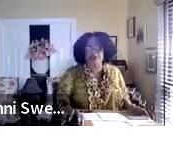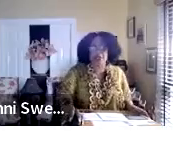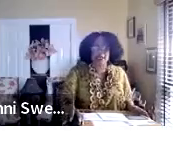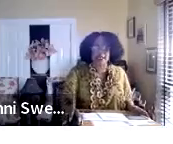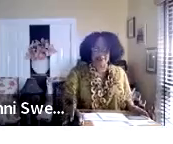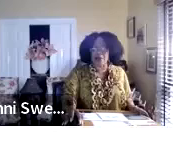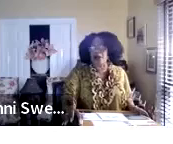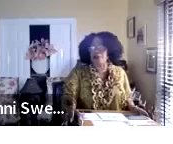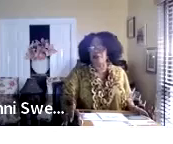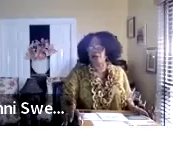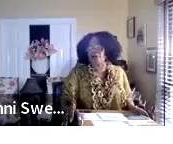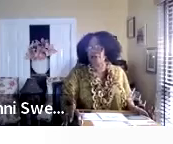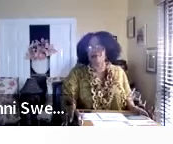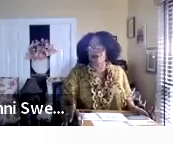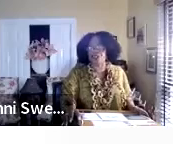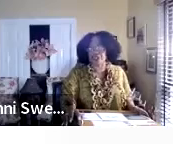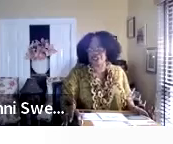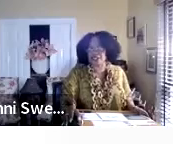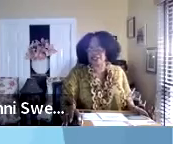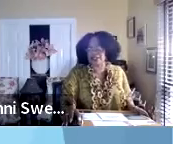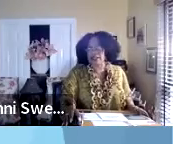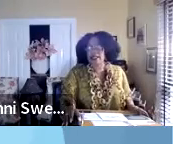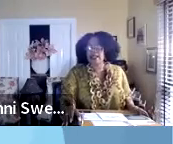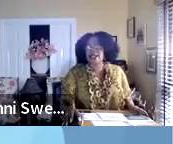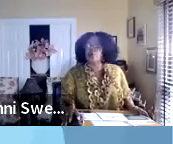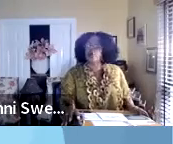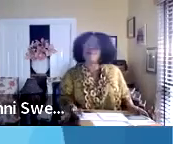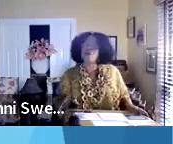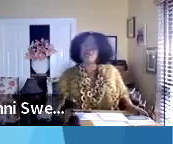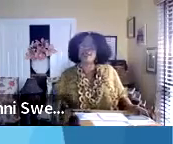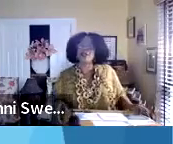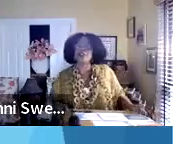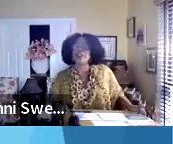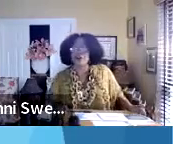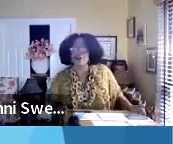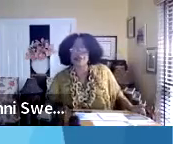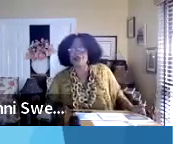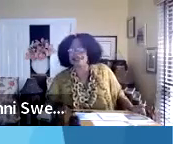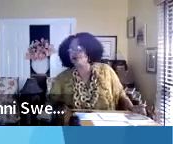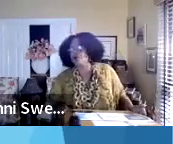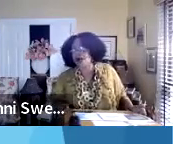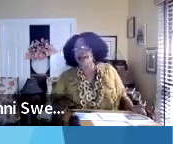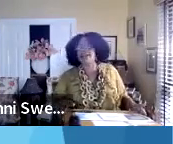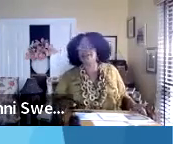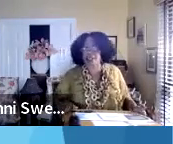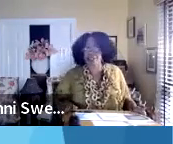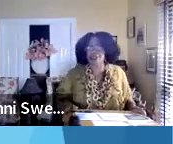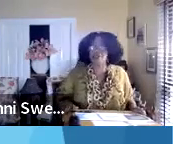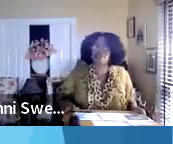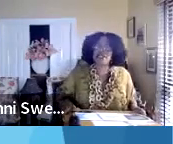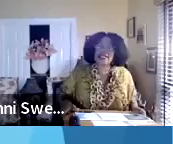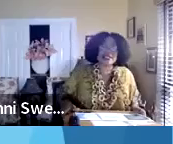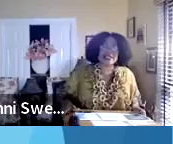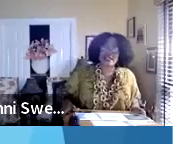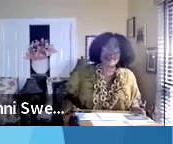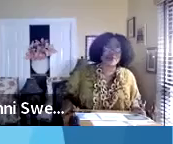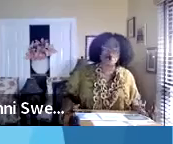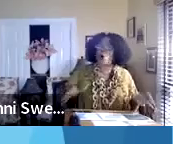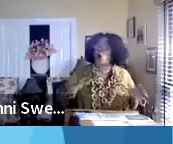two organizations, with the PIP or YLA. And the